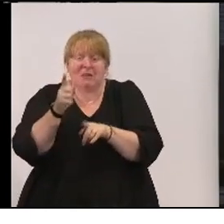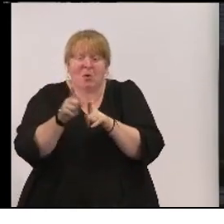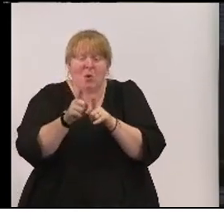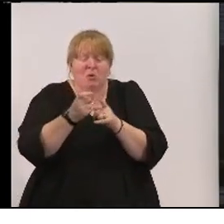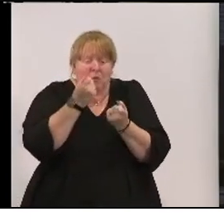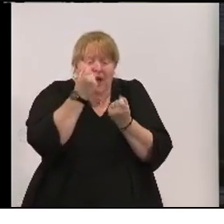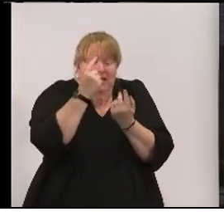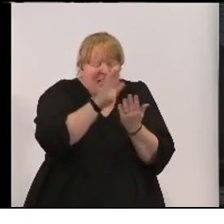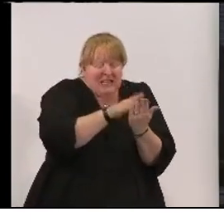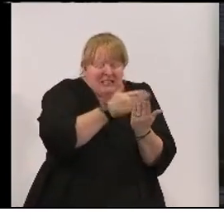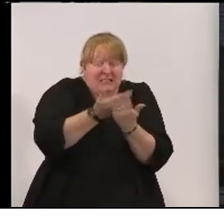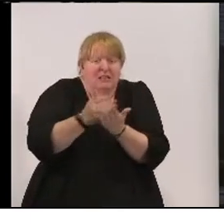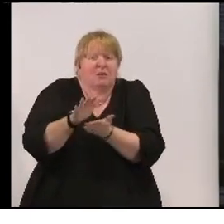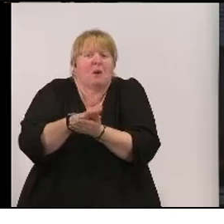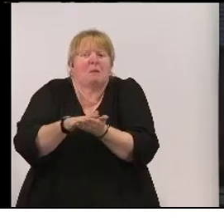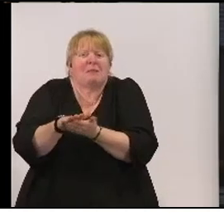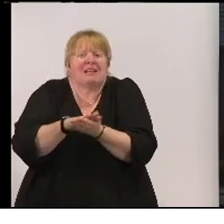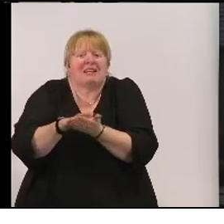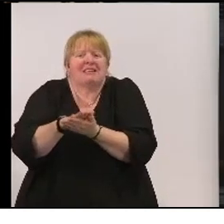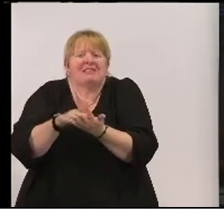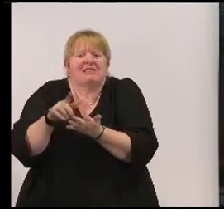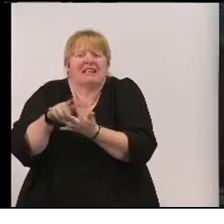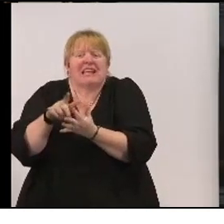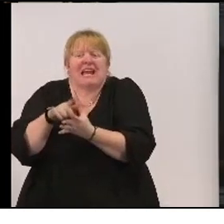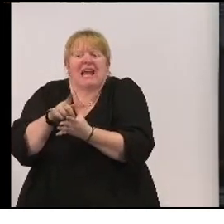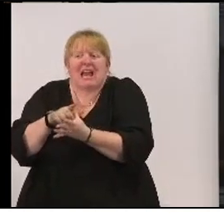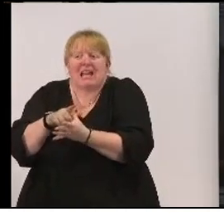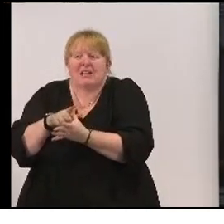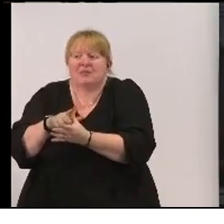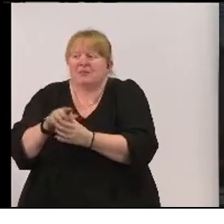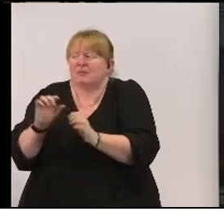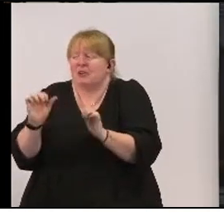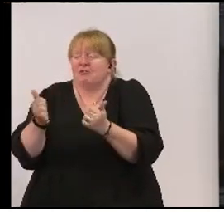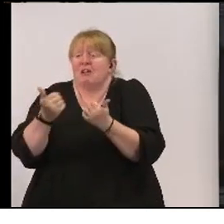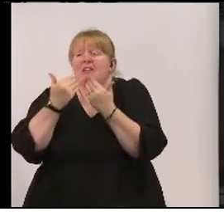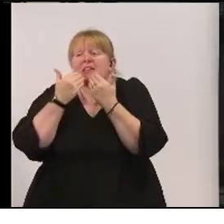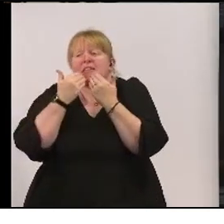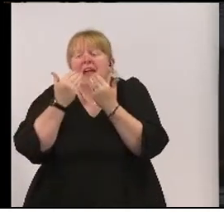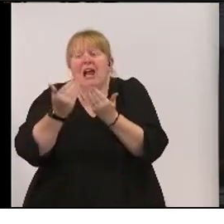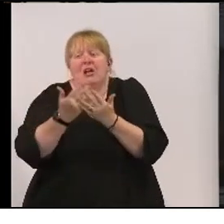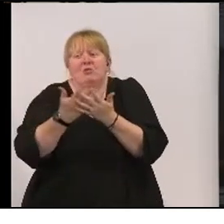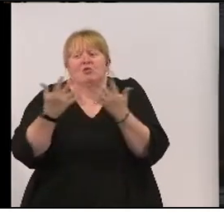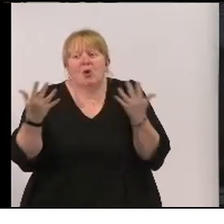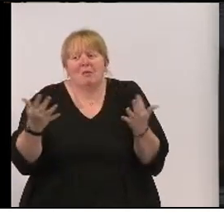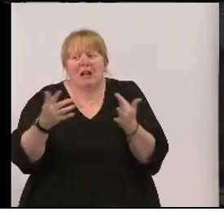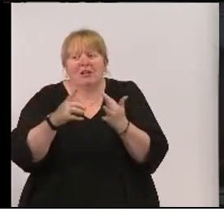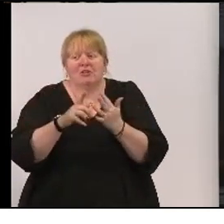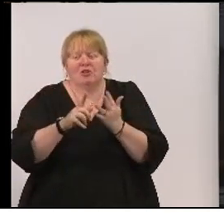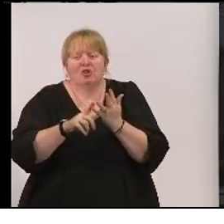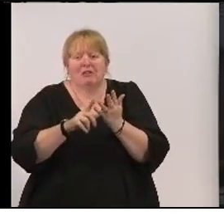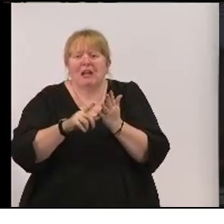of the EAA. Thank you. Right, Great. Thank you so much, Ulrike, Mark,